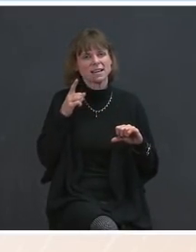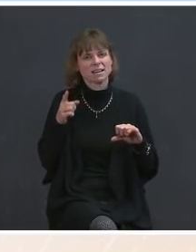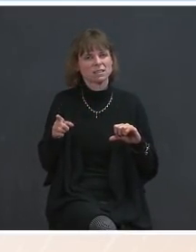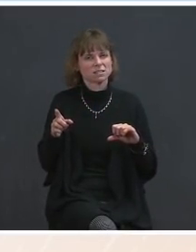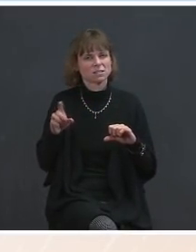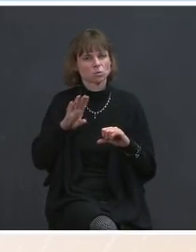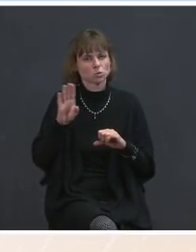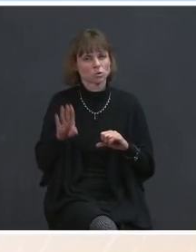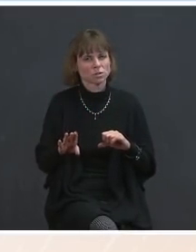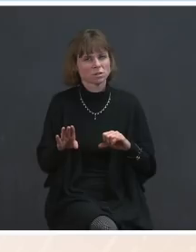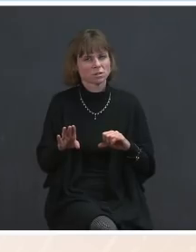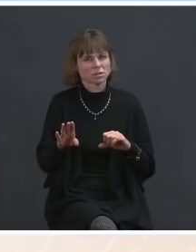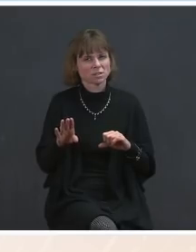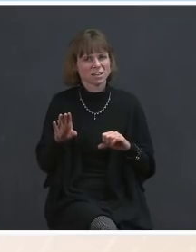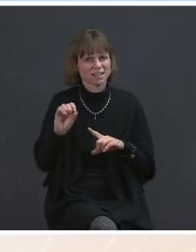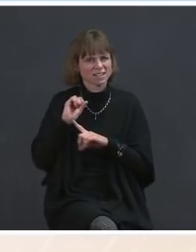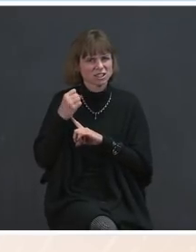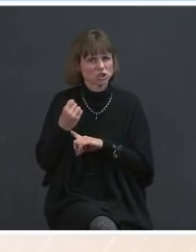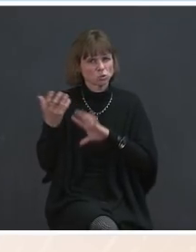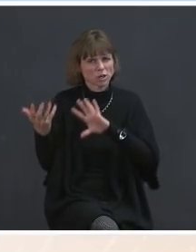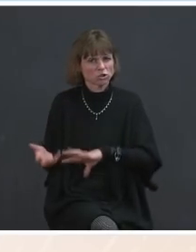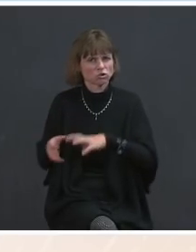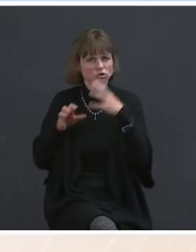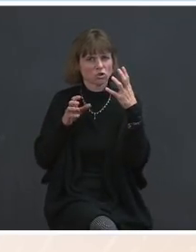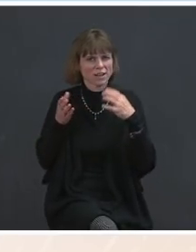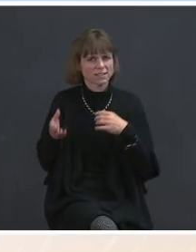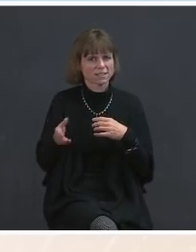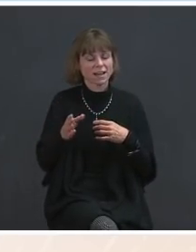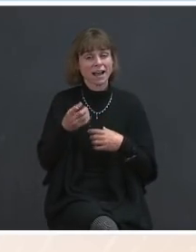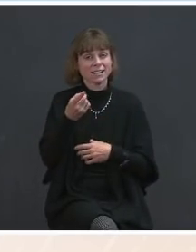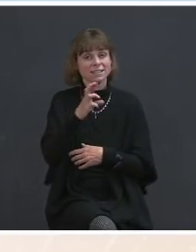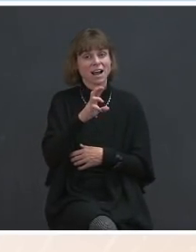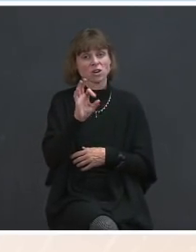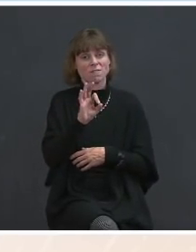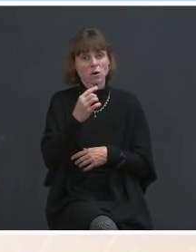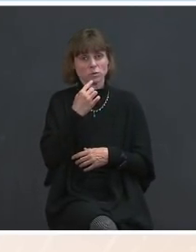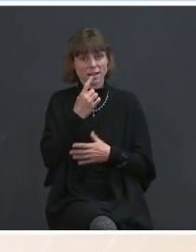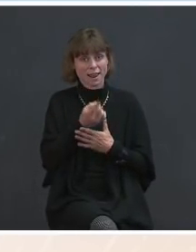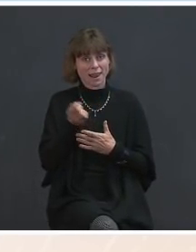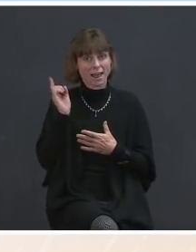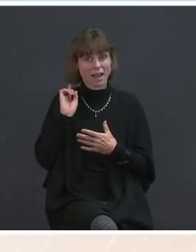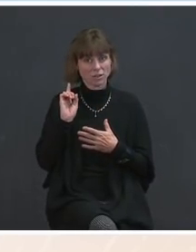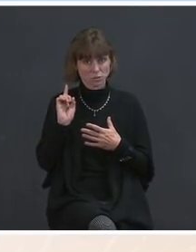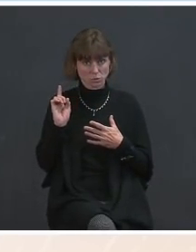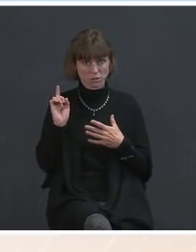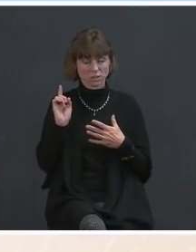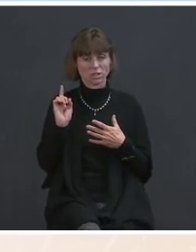the situation there, the crisis there. Dr. Fauci said last week that the most important thing to do in Brazil